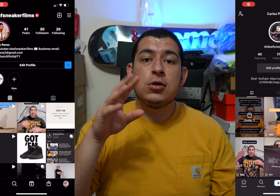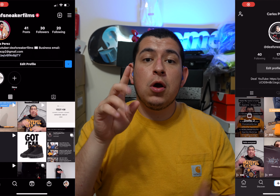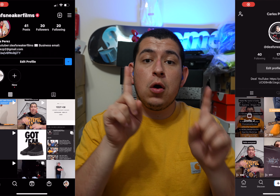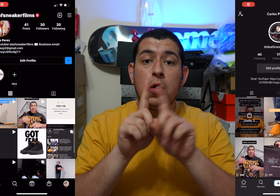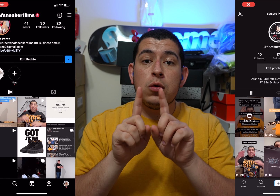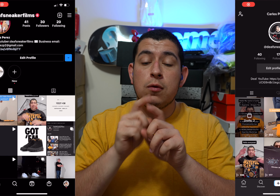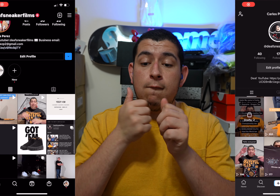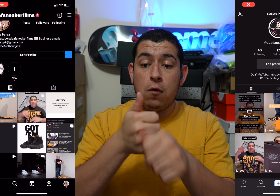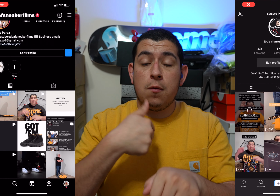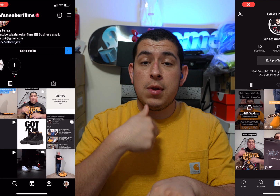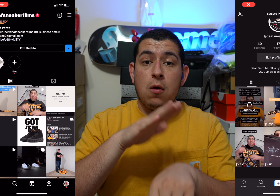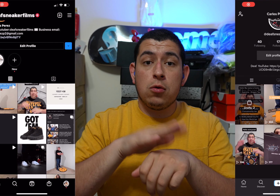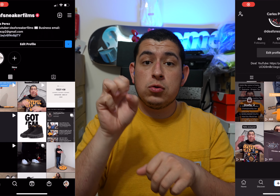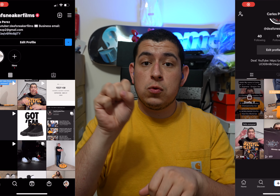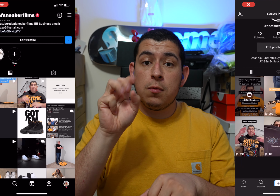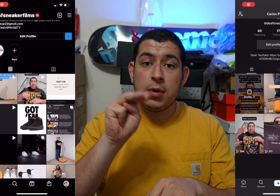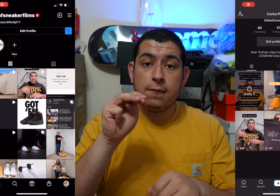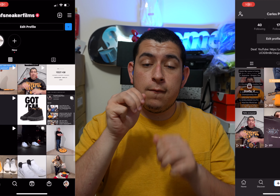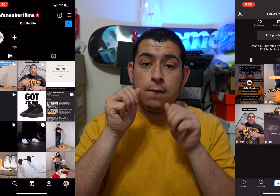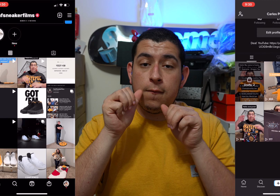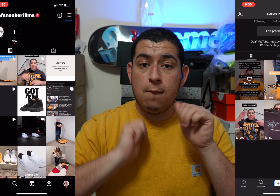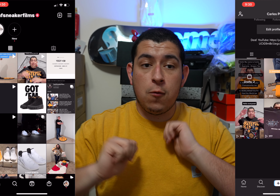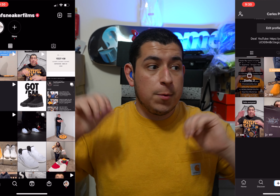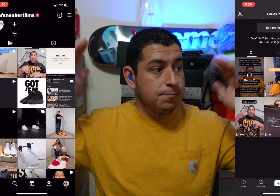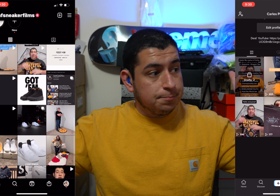Please follow me on social media platforms.